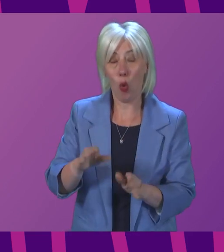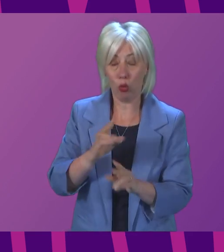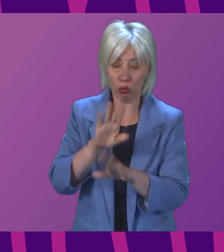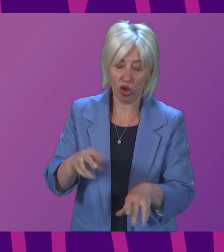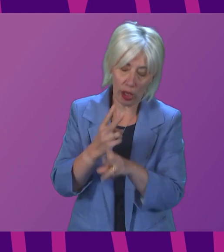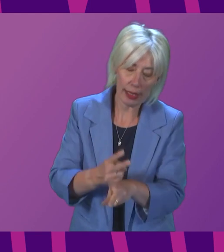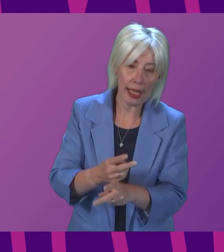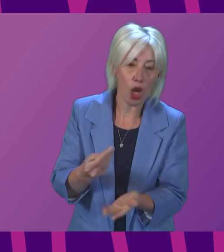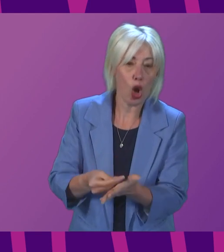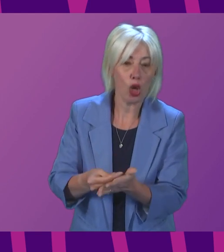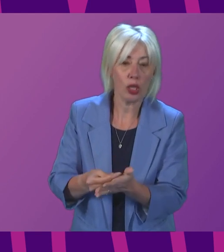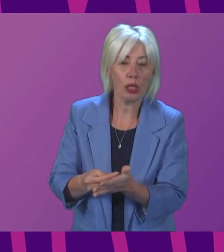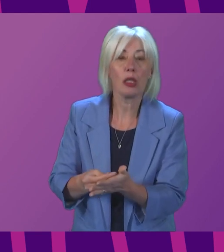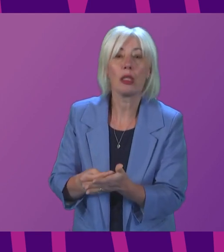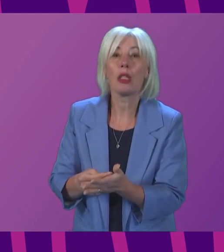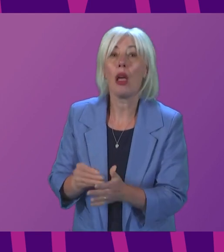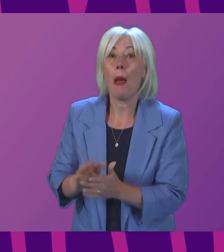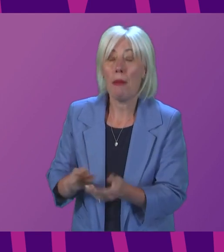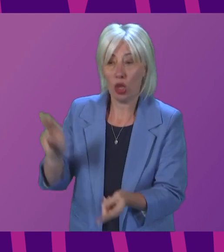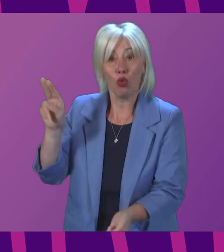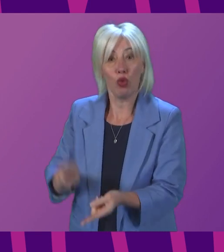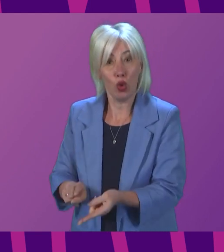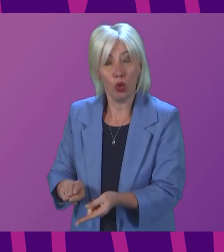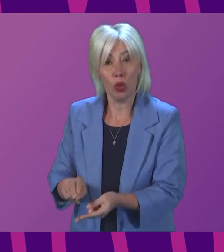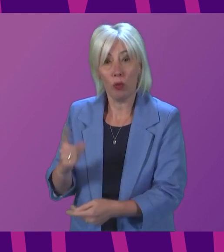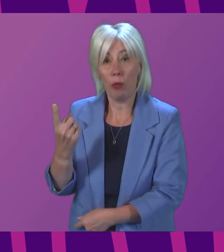the cost of a child for low-income families by almost one third.